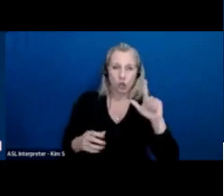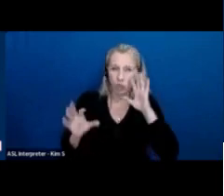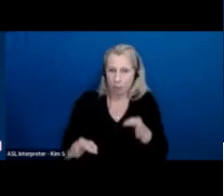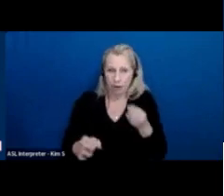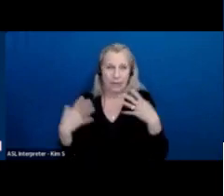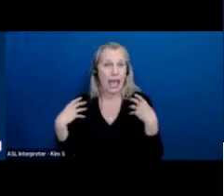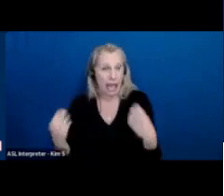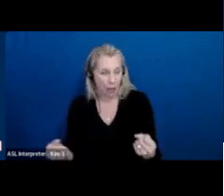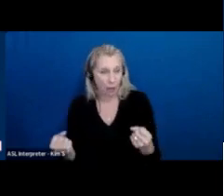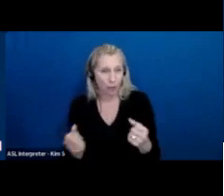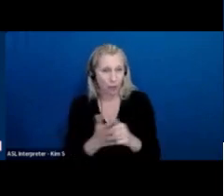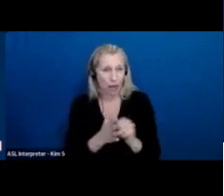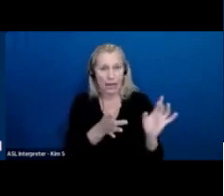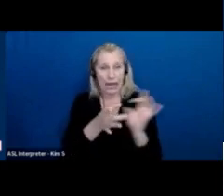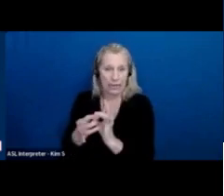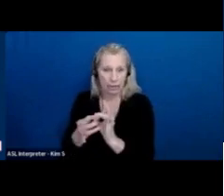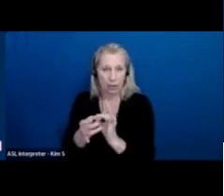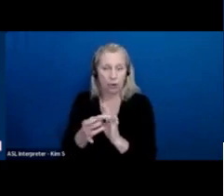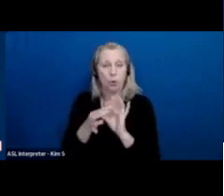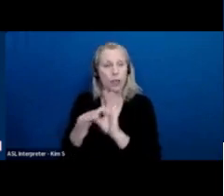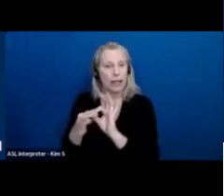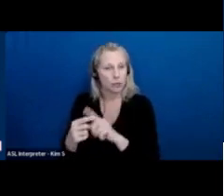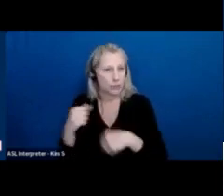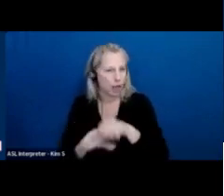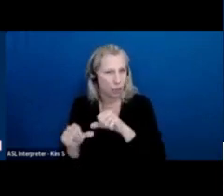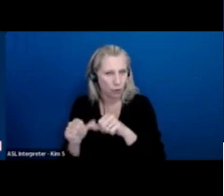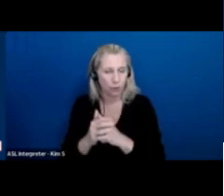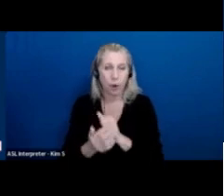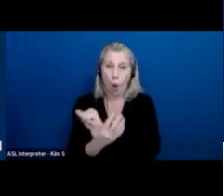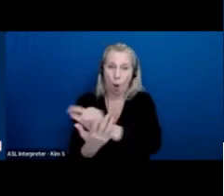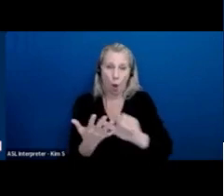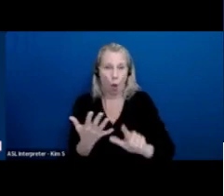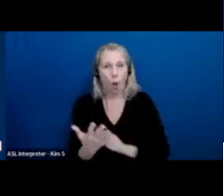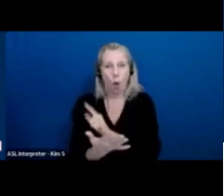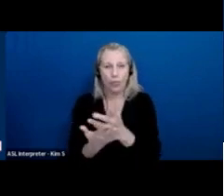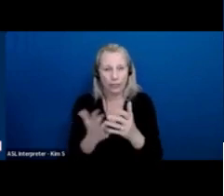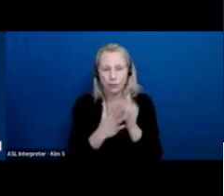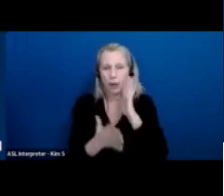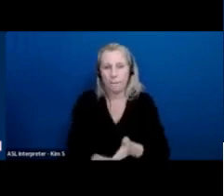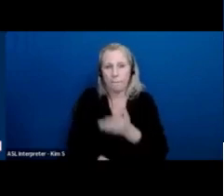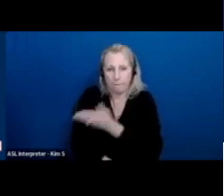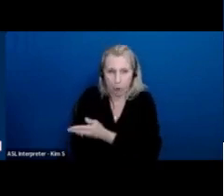to each other. Together, all of these things will help improve the overall health of people. By